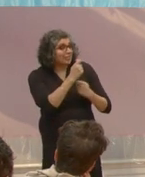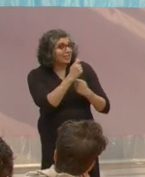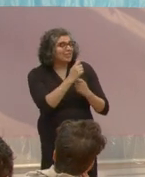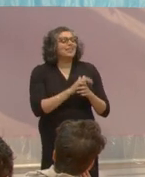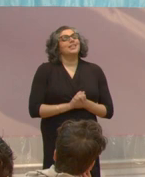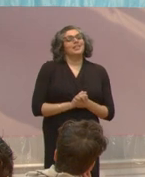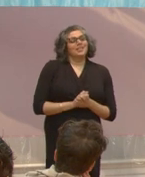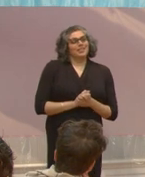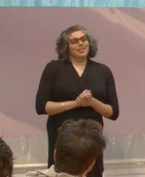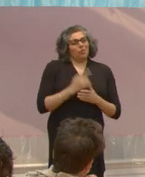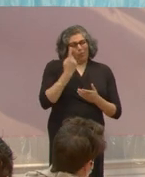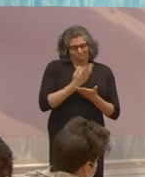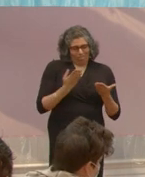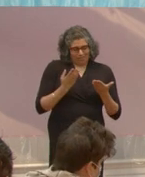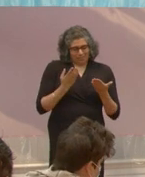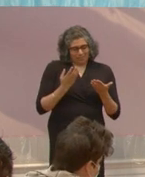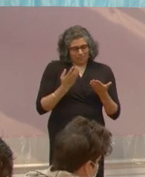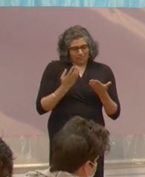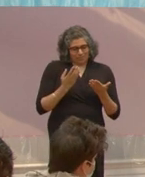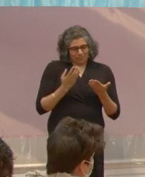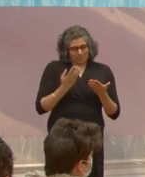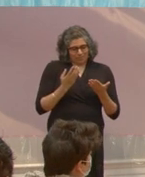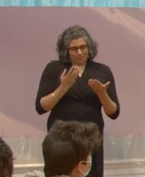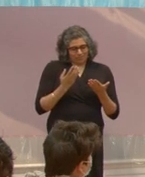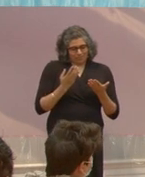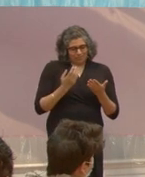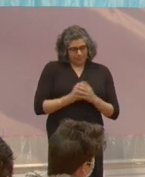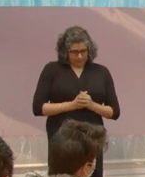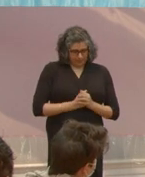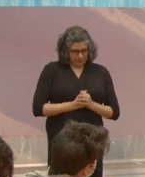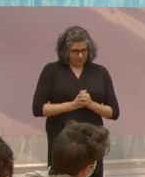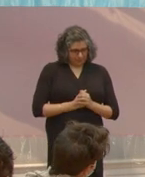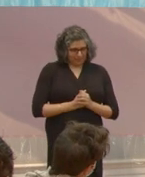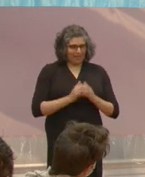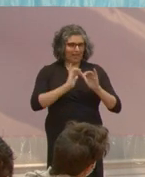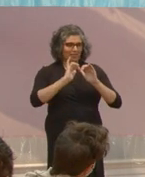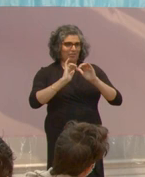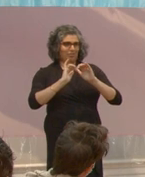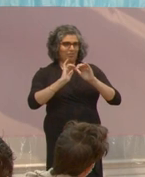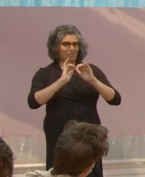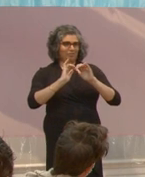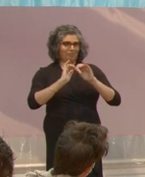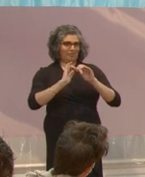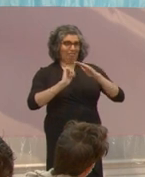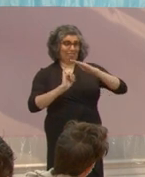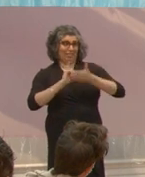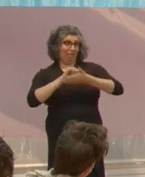things that is sort of the foundation of presenting live